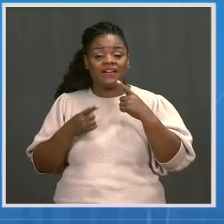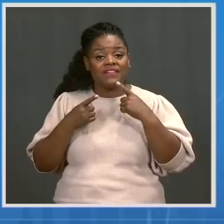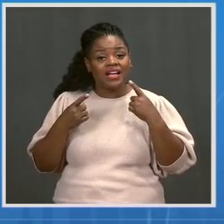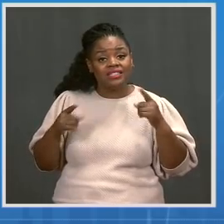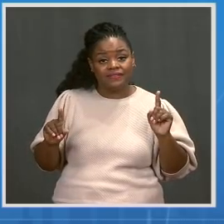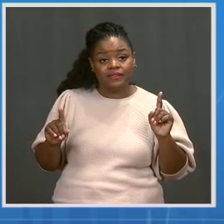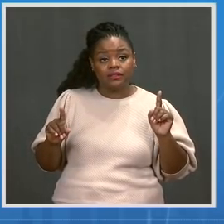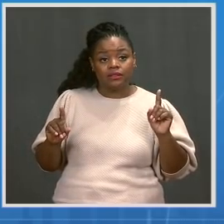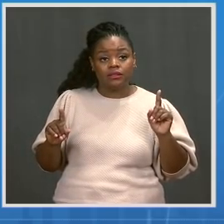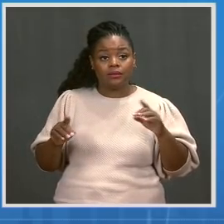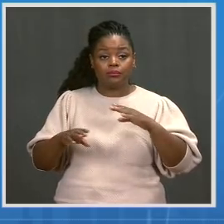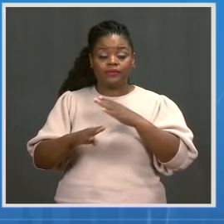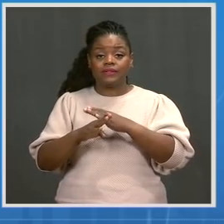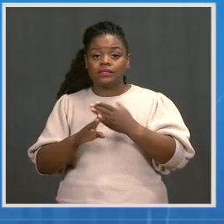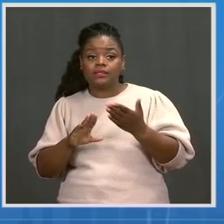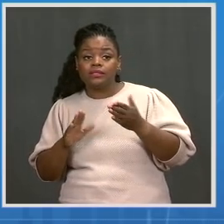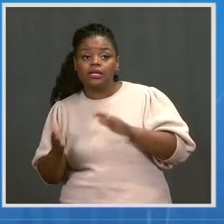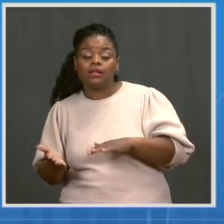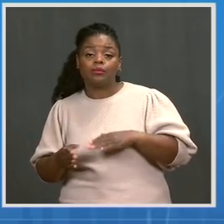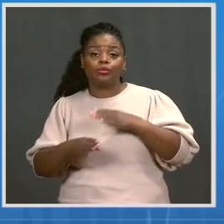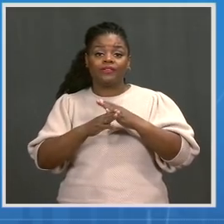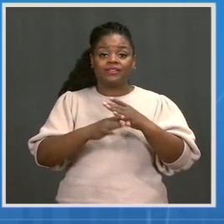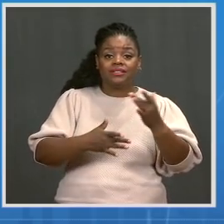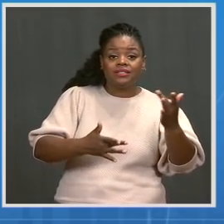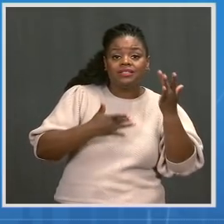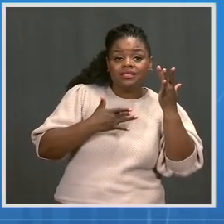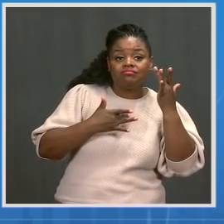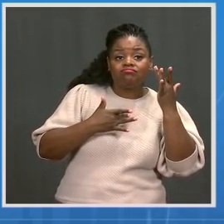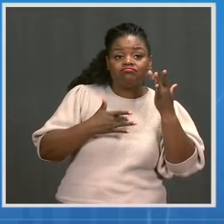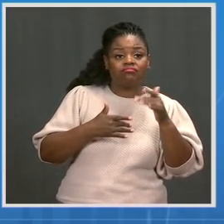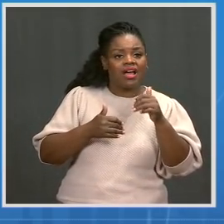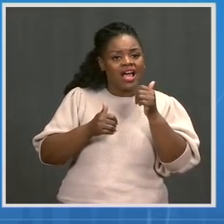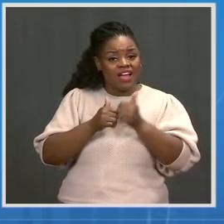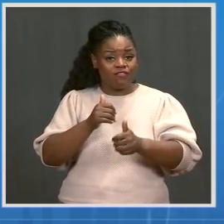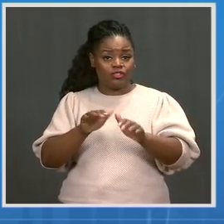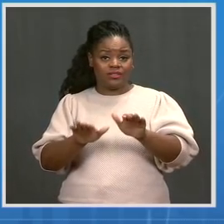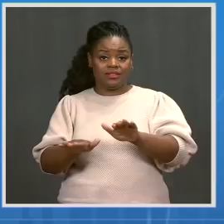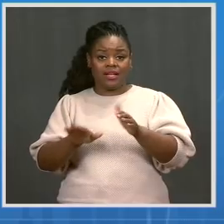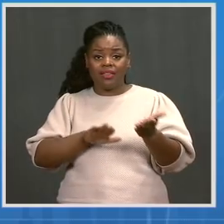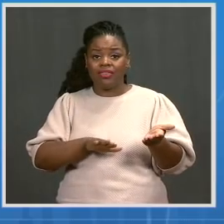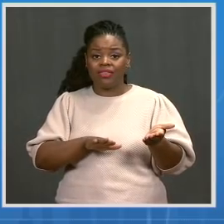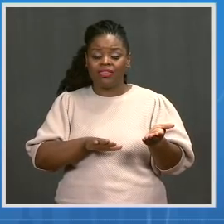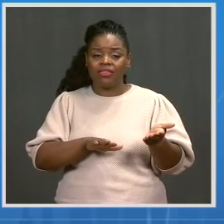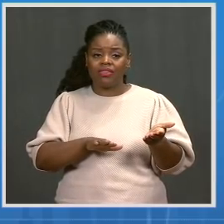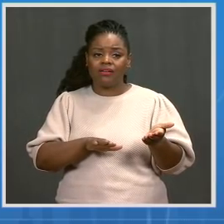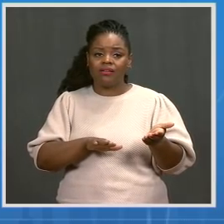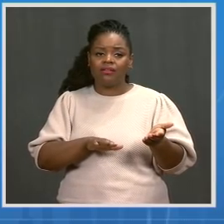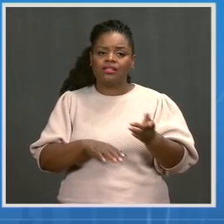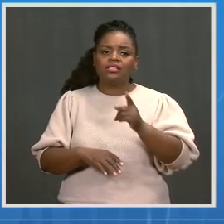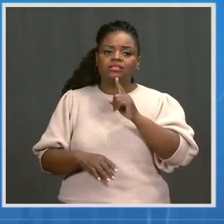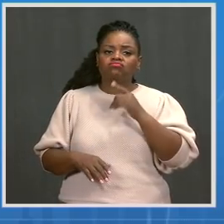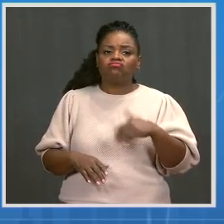meaning nearly every death due to COVID-19 is particularly tragic because nearly every death,